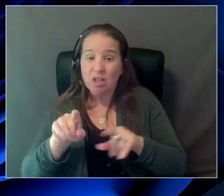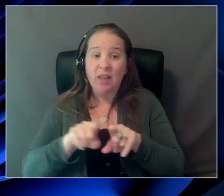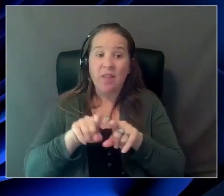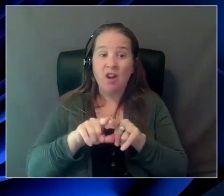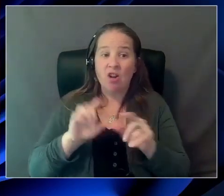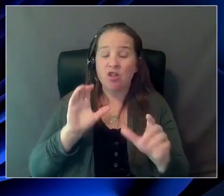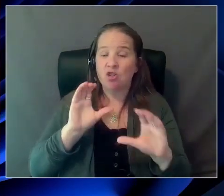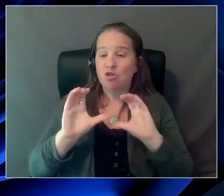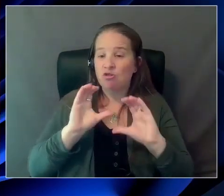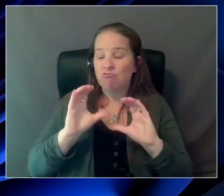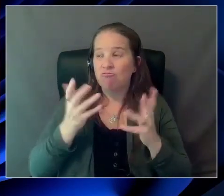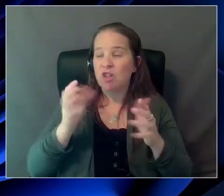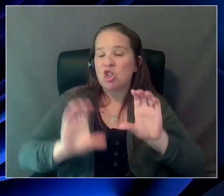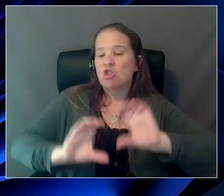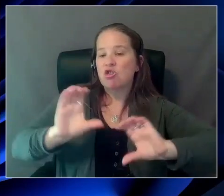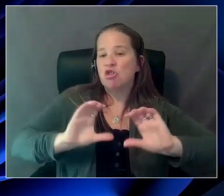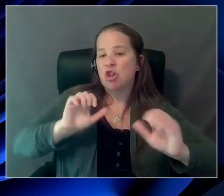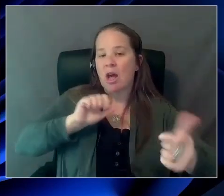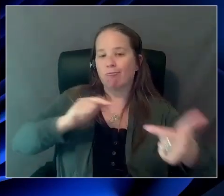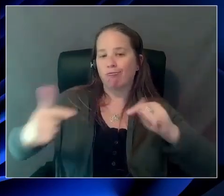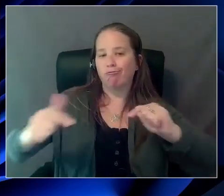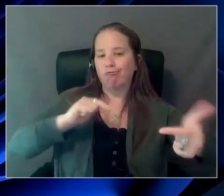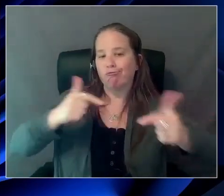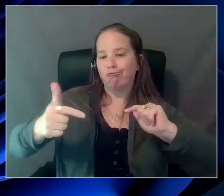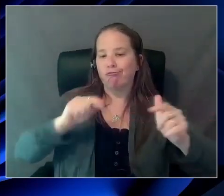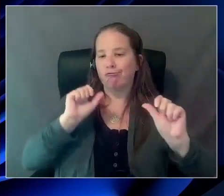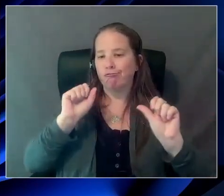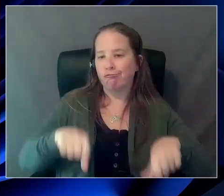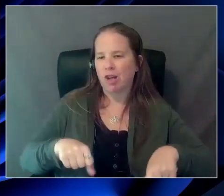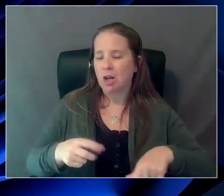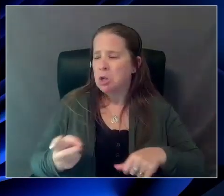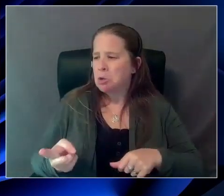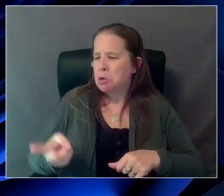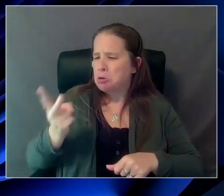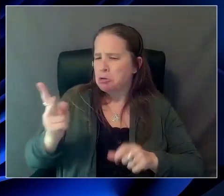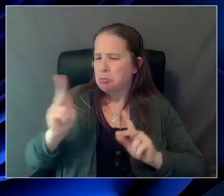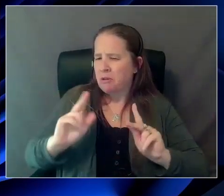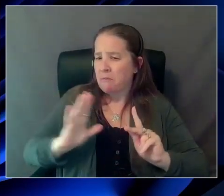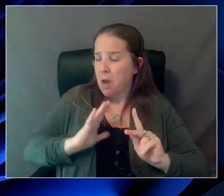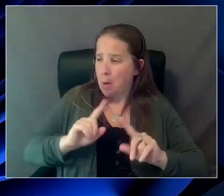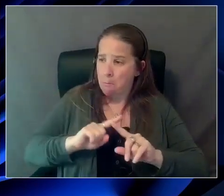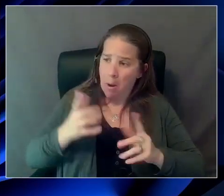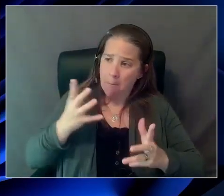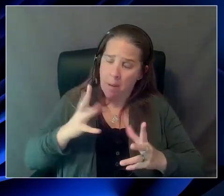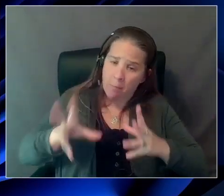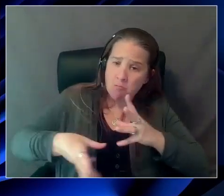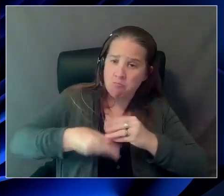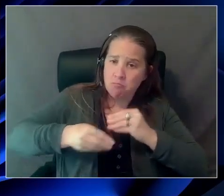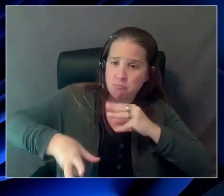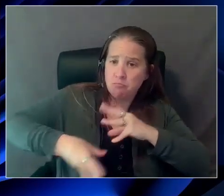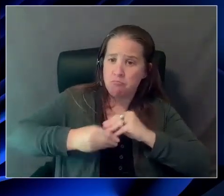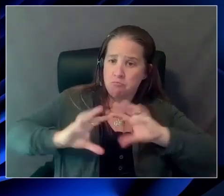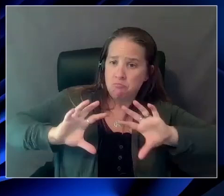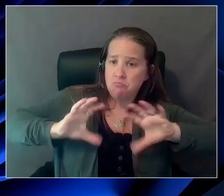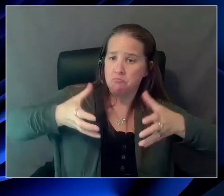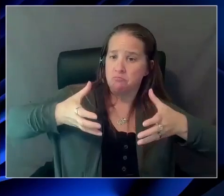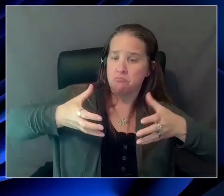were chatting back and forth. But you know, two people is fine, but maybe we want to add more people, so I'm going to Shift tab.